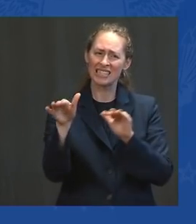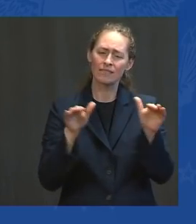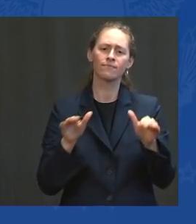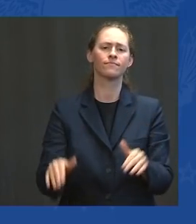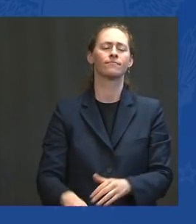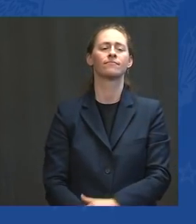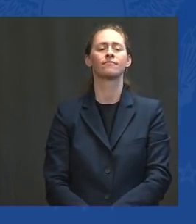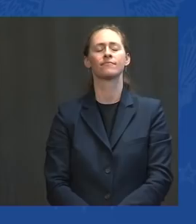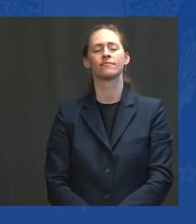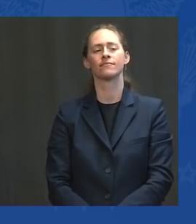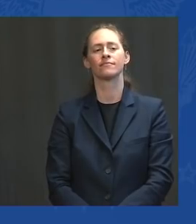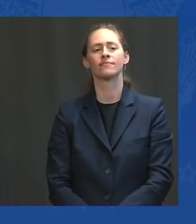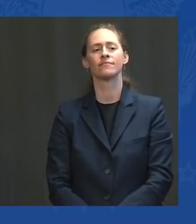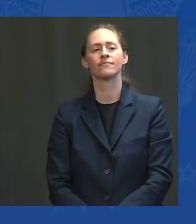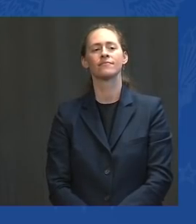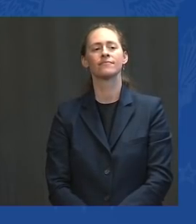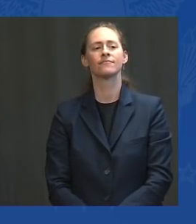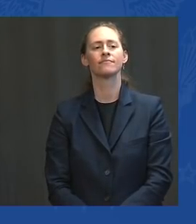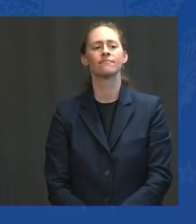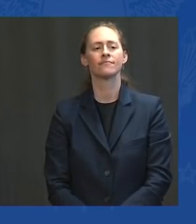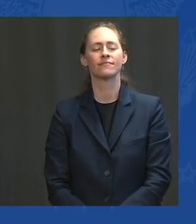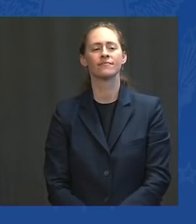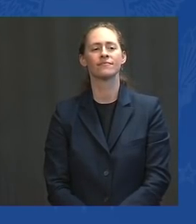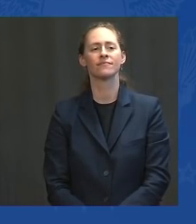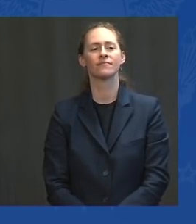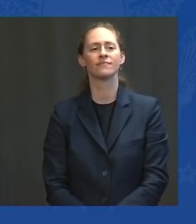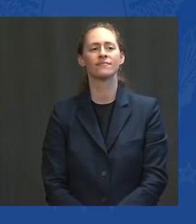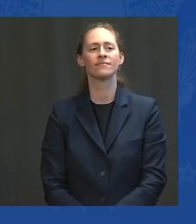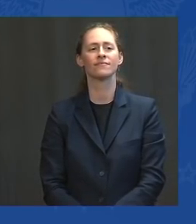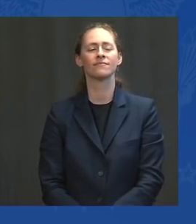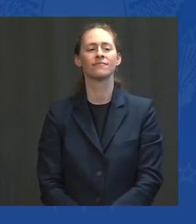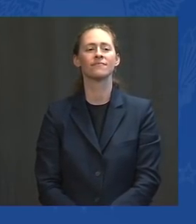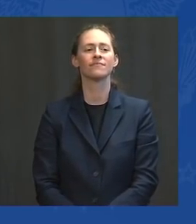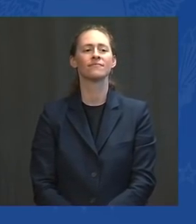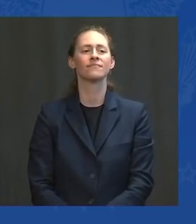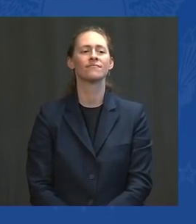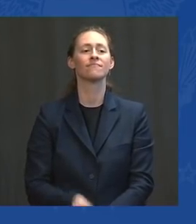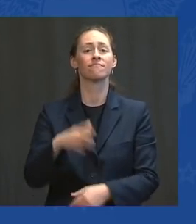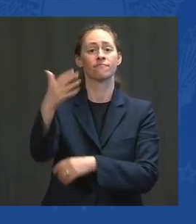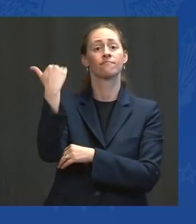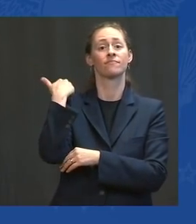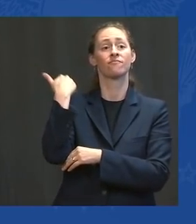Because here's the deal: We are continuing to wind down the mass vaccination sites that did so much in the spring